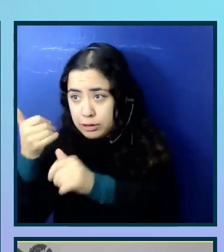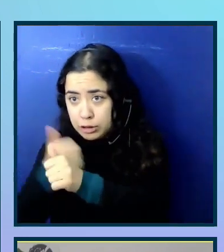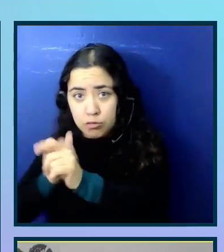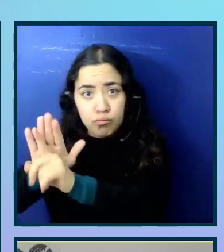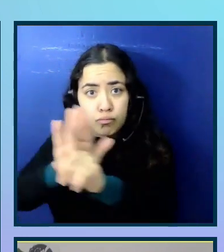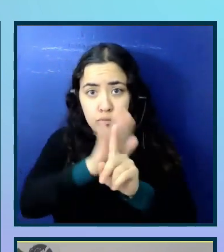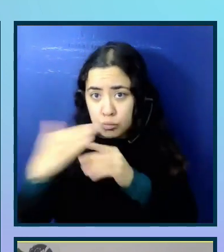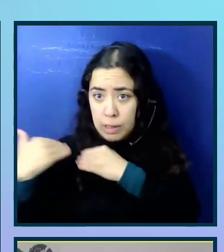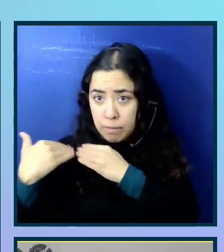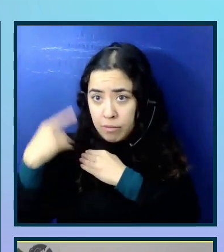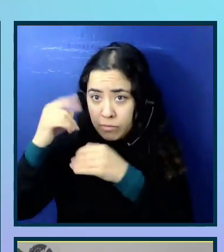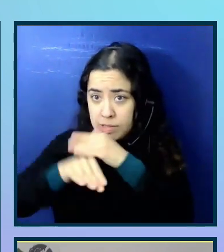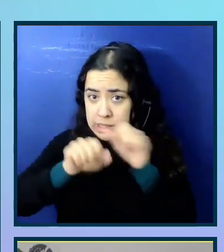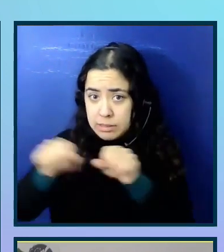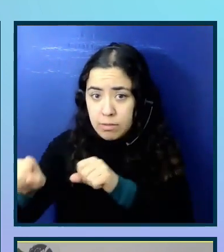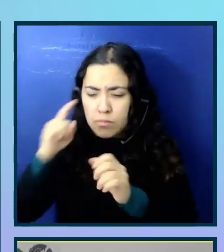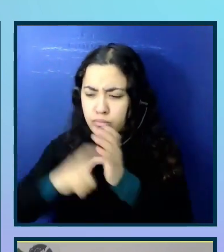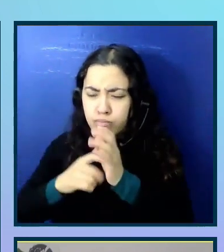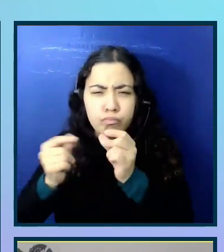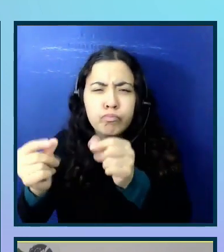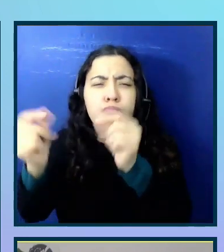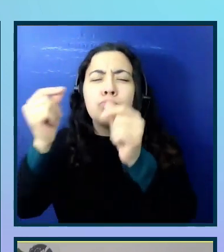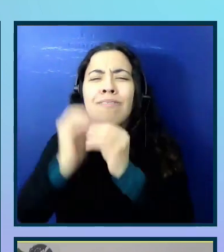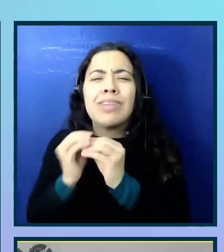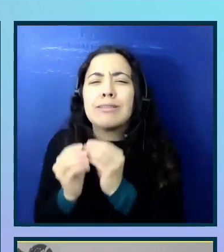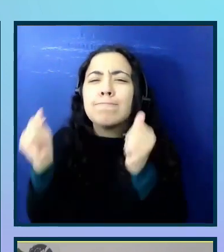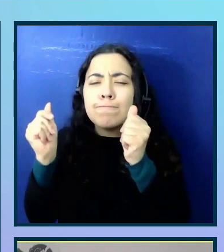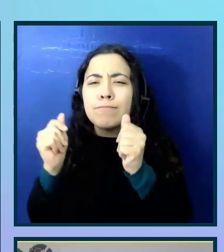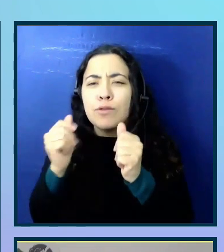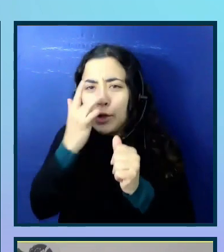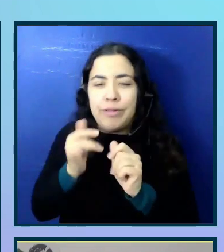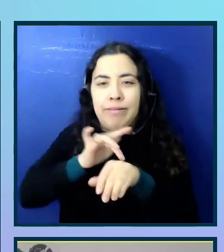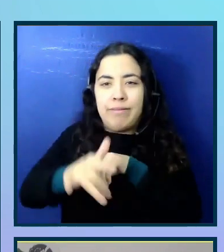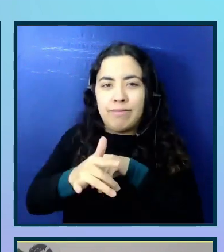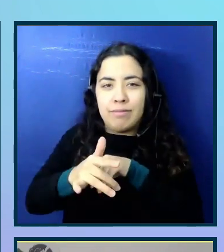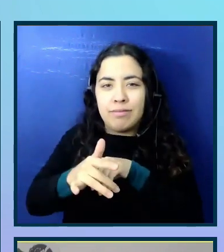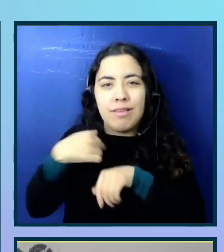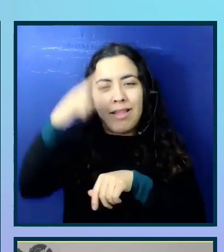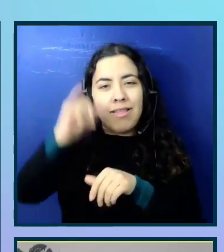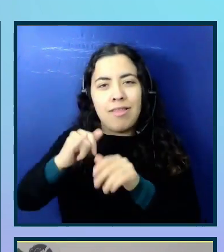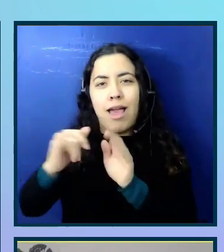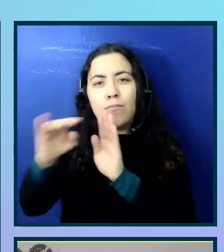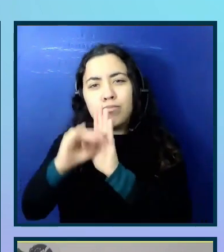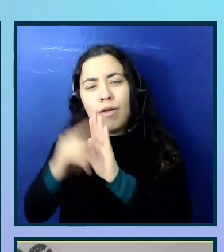identified and even fixed earlier. And I think that guidelines and documentation can help us achieve that.